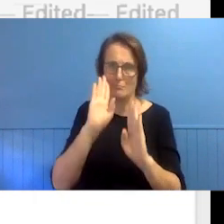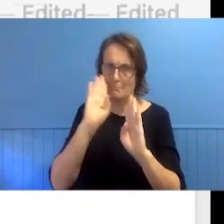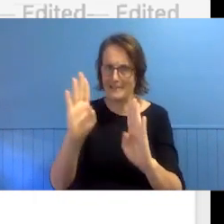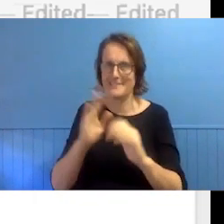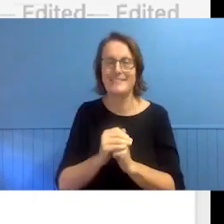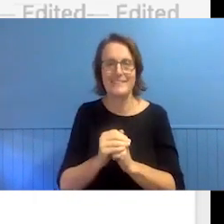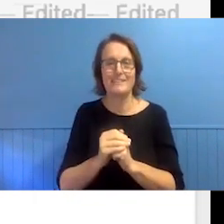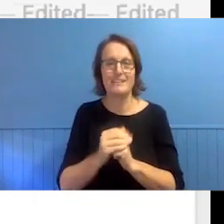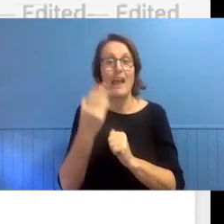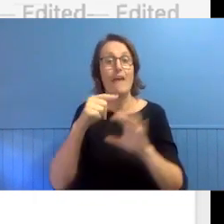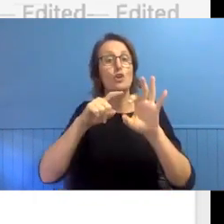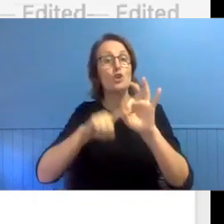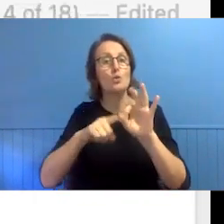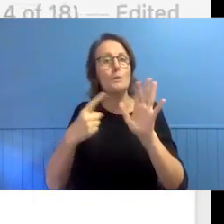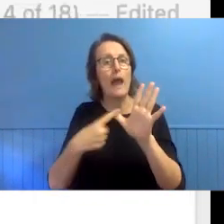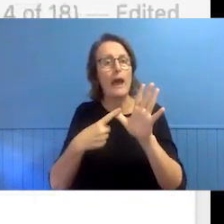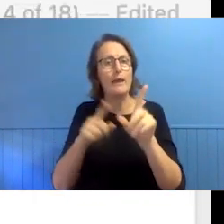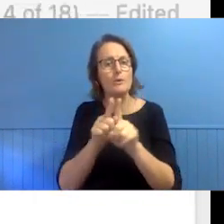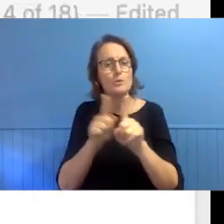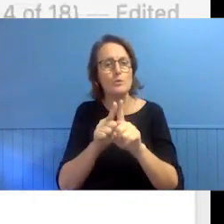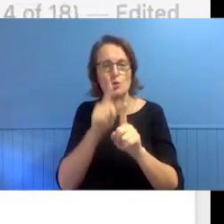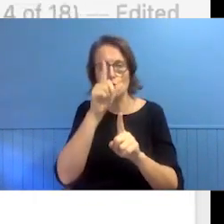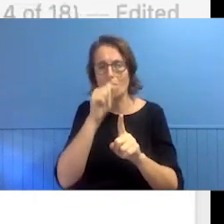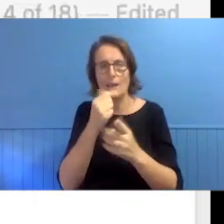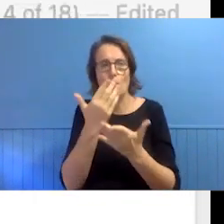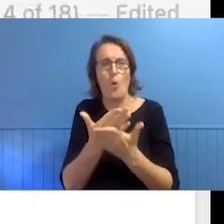Zoom which you can use to share your questions, in case due to the number